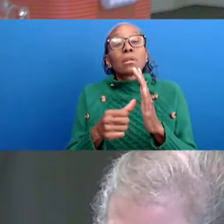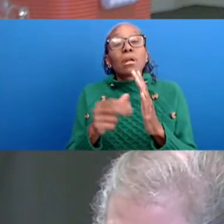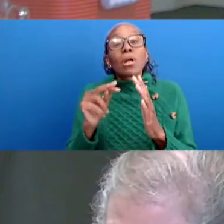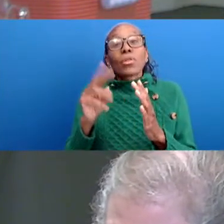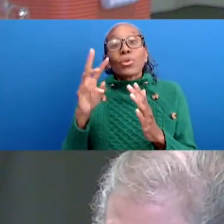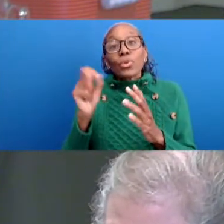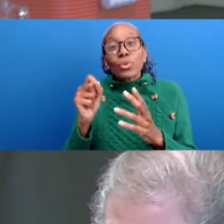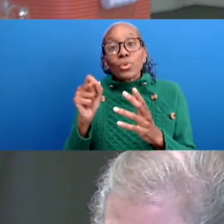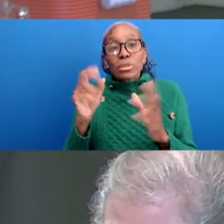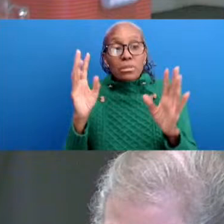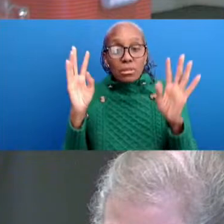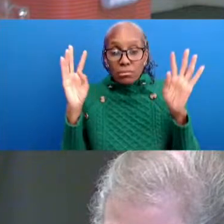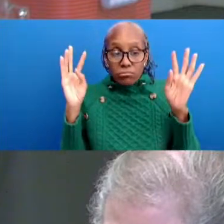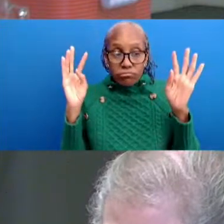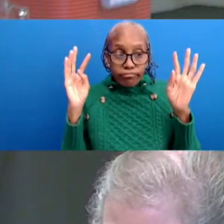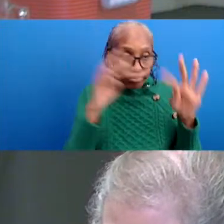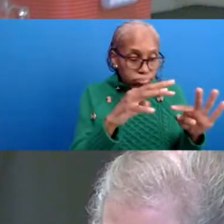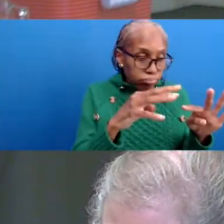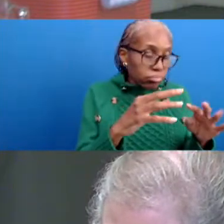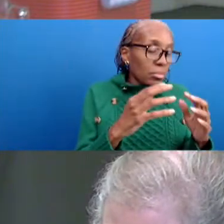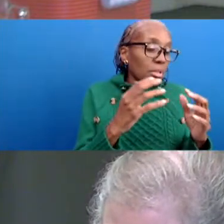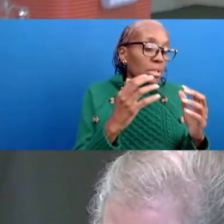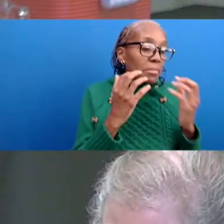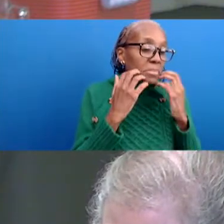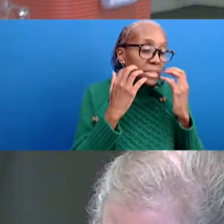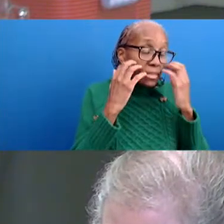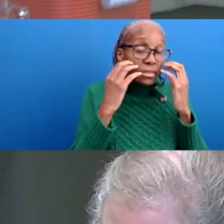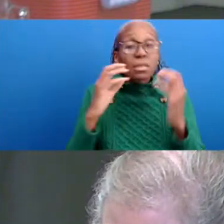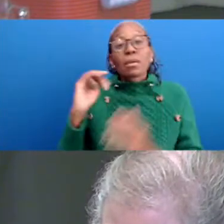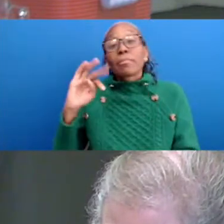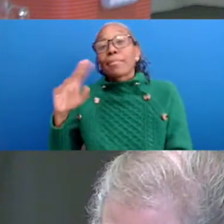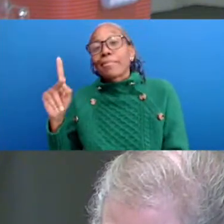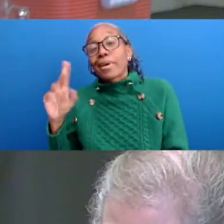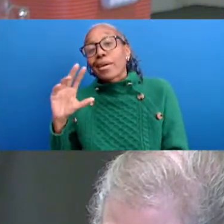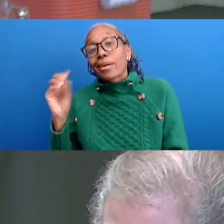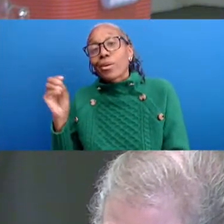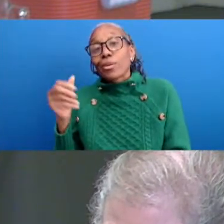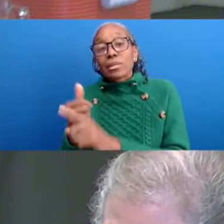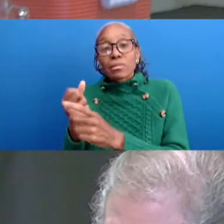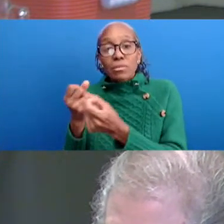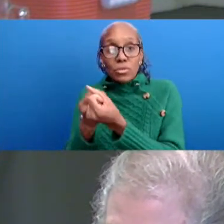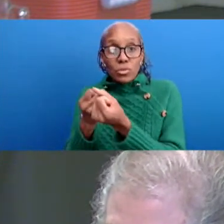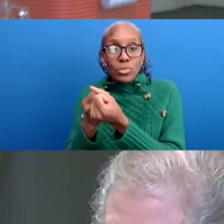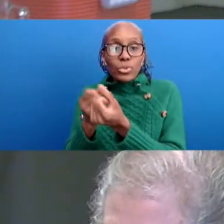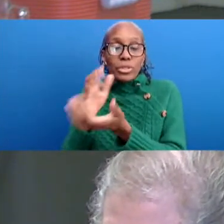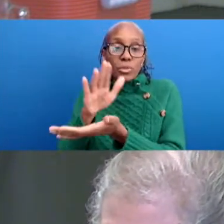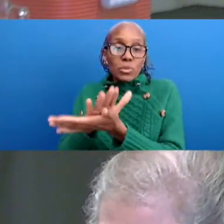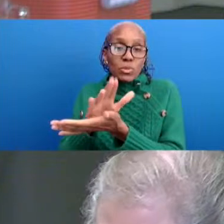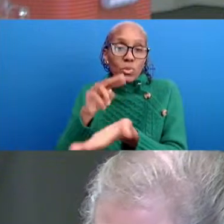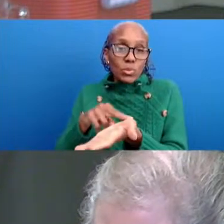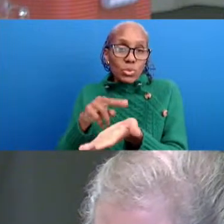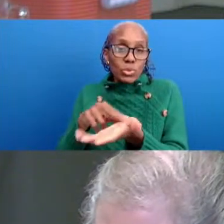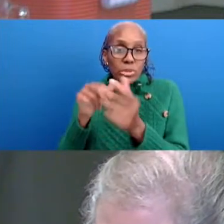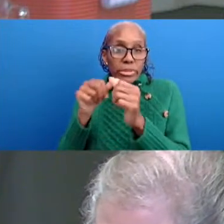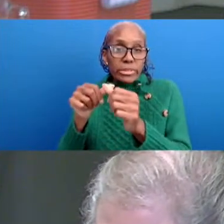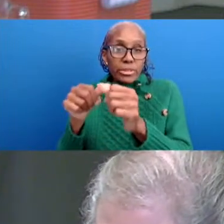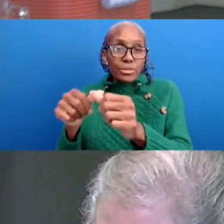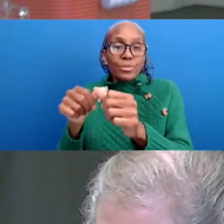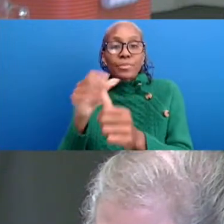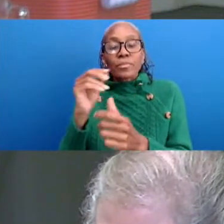THE HIGHLIGHT THE NEWS CERTAINLY IS ON ON MEASLES RIGHT.